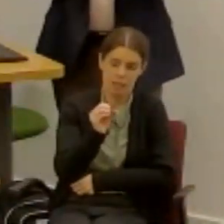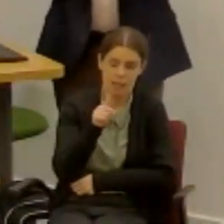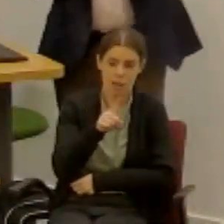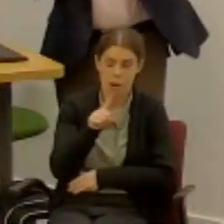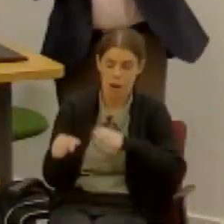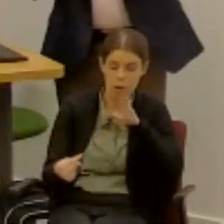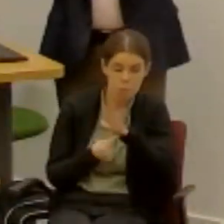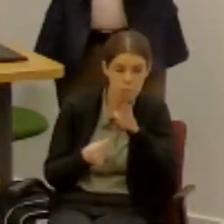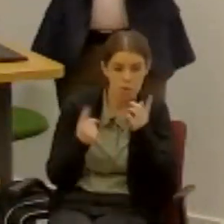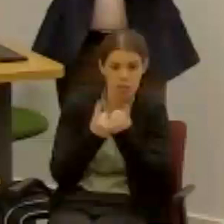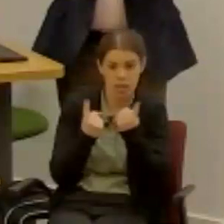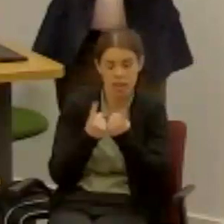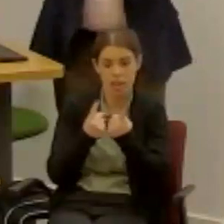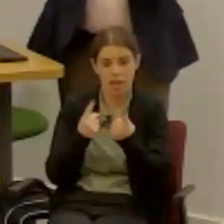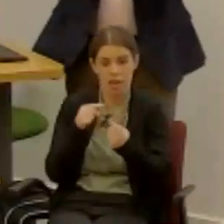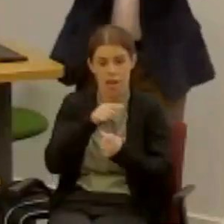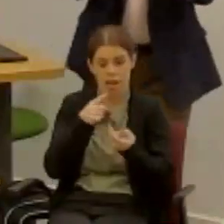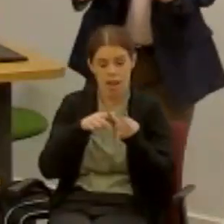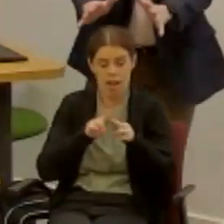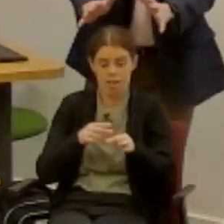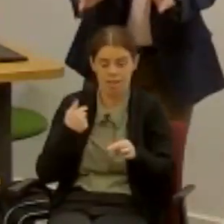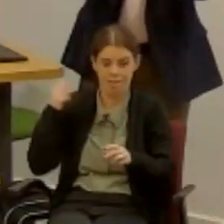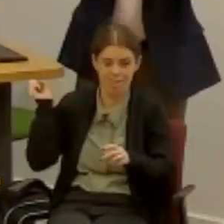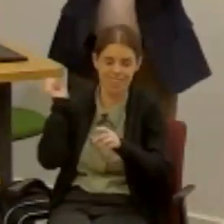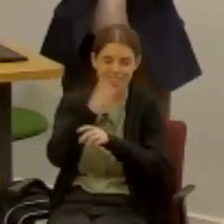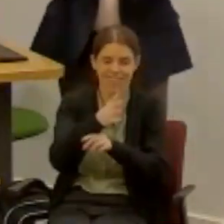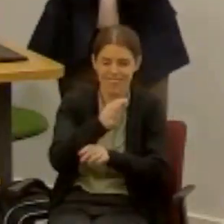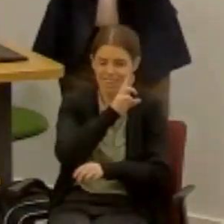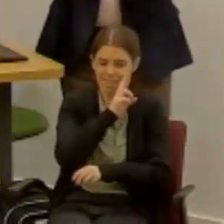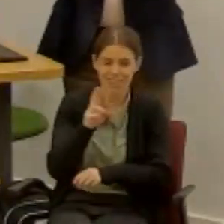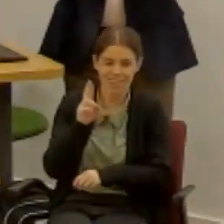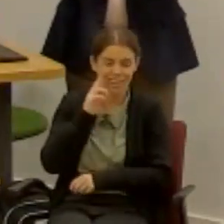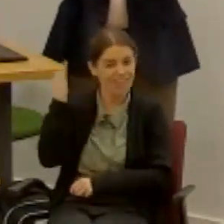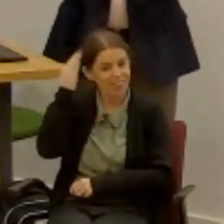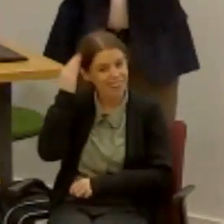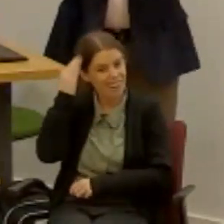important thing is the impact that if I were to throw the ball at, Rosy said, or I would throw the ball. Rosie's head.